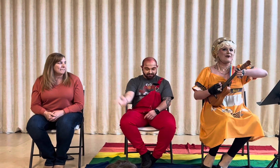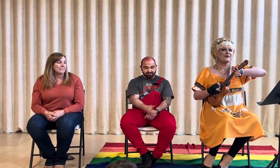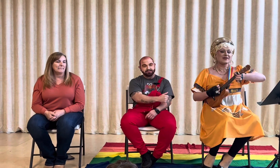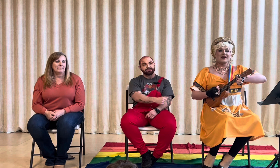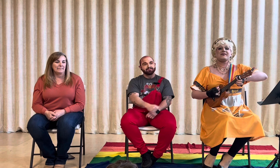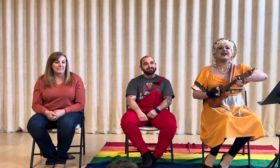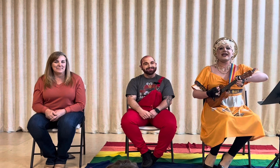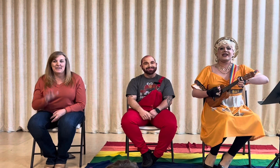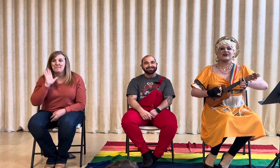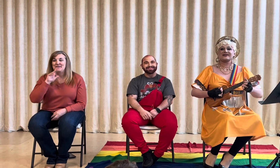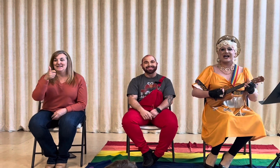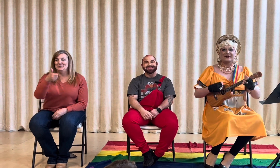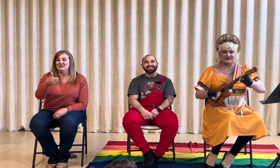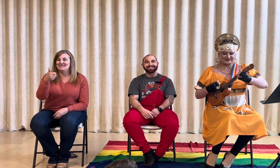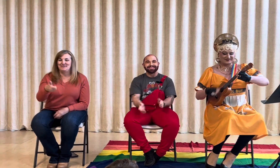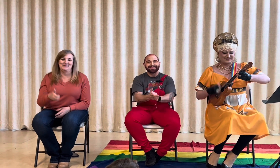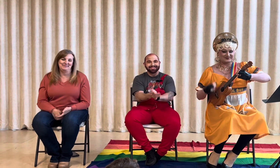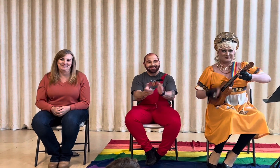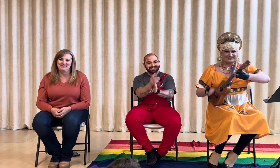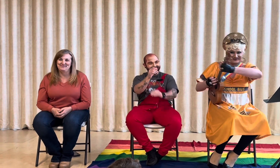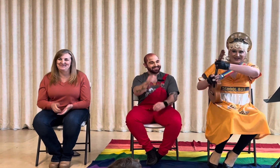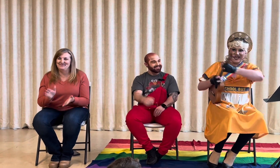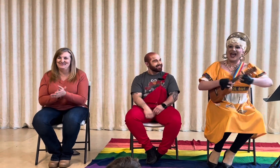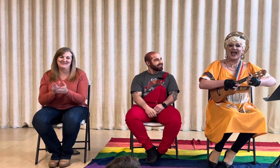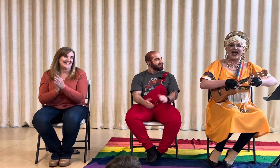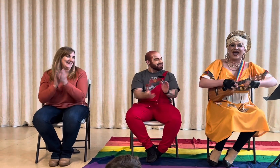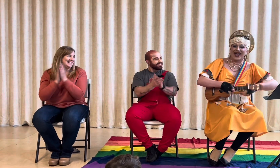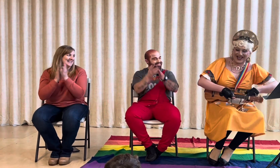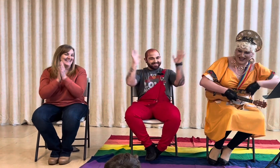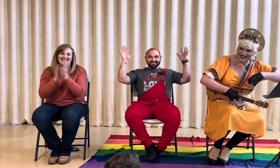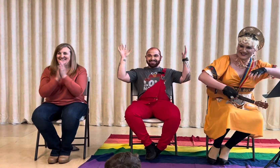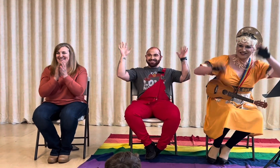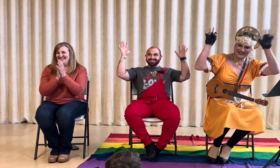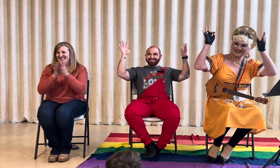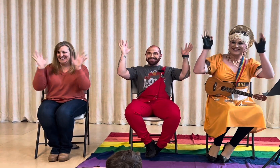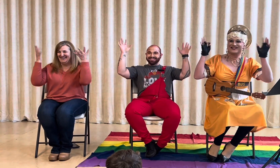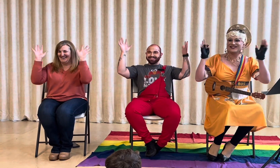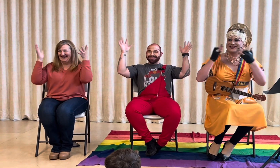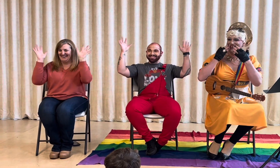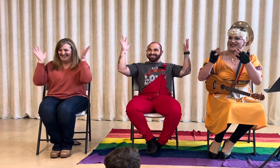Being yourself. 🎶🎶🎶 Yay!